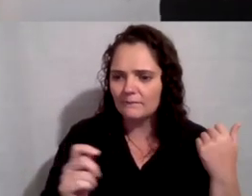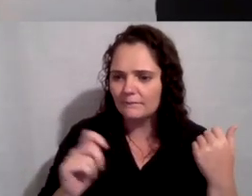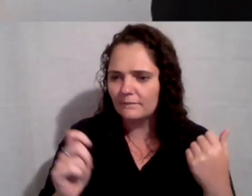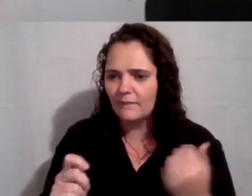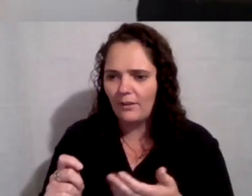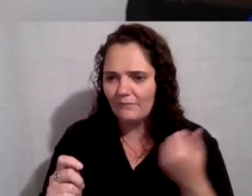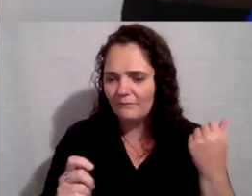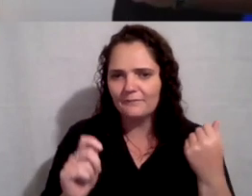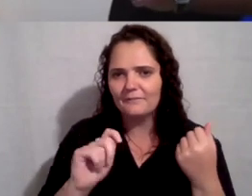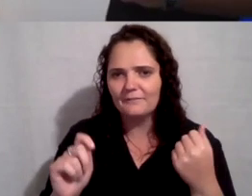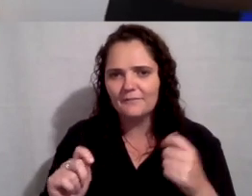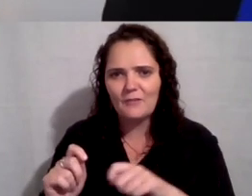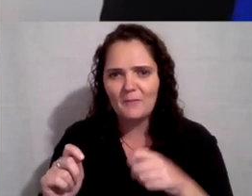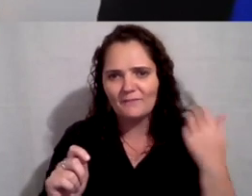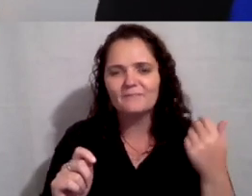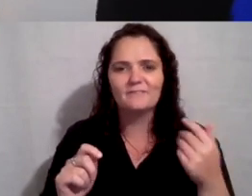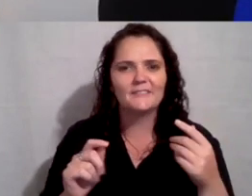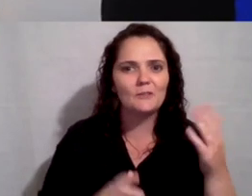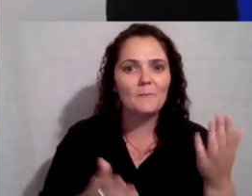exactly right.